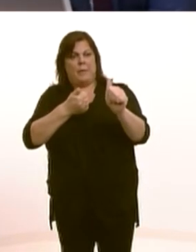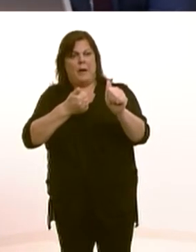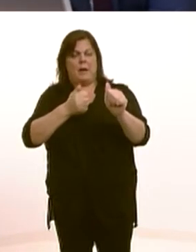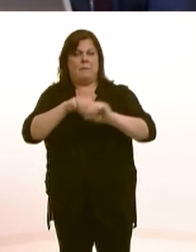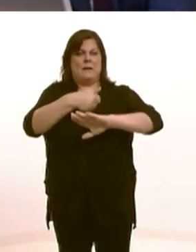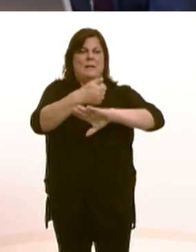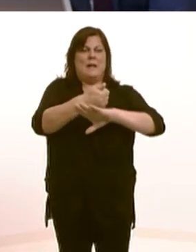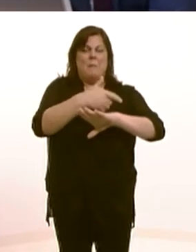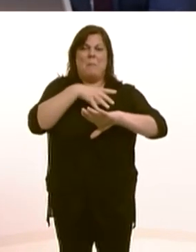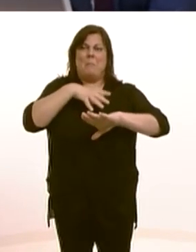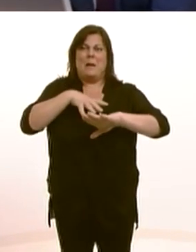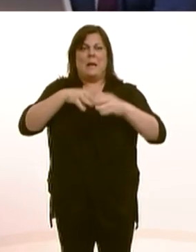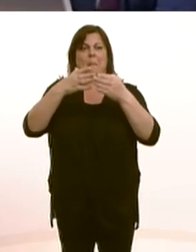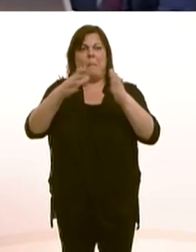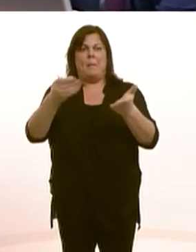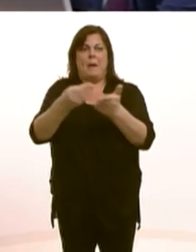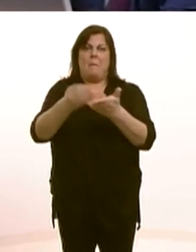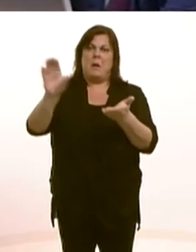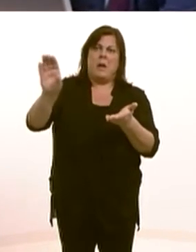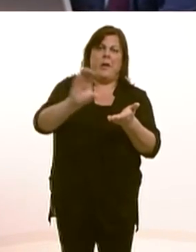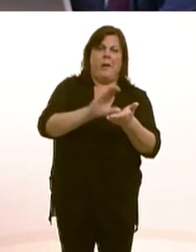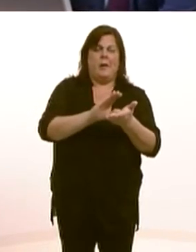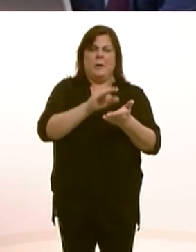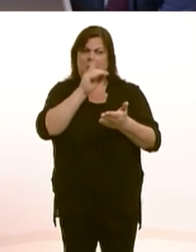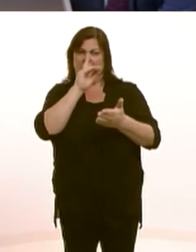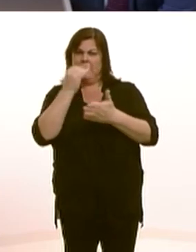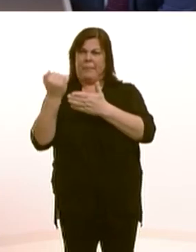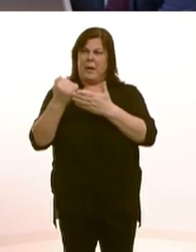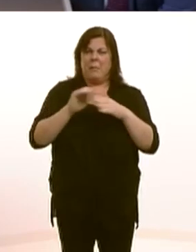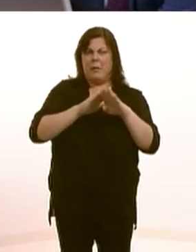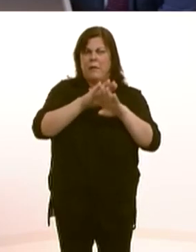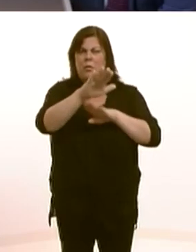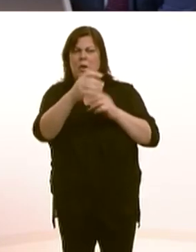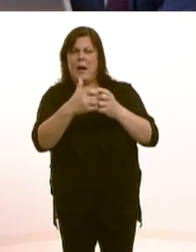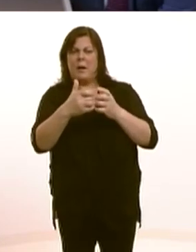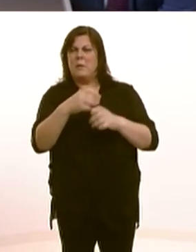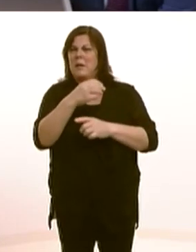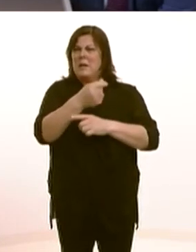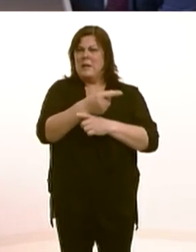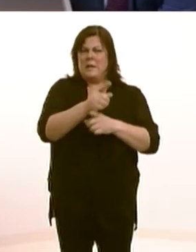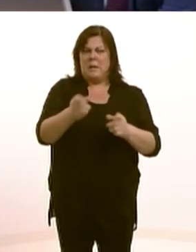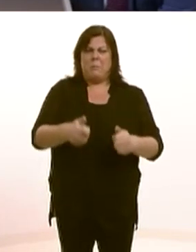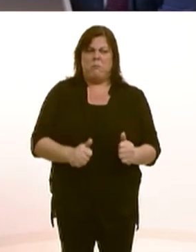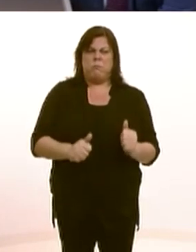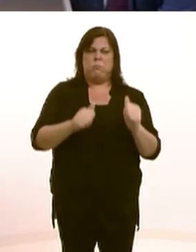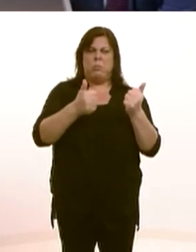We have to examine how effective that is in the future. Some of them have been effective, and some of them have clearly not been effective.